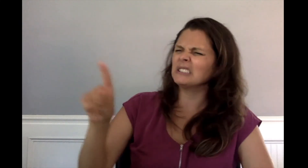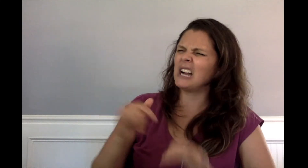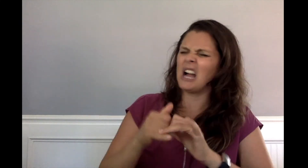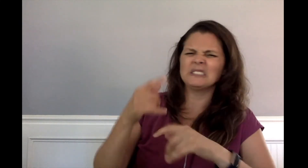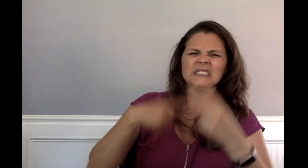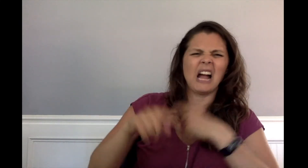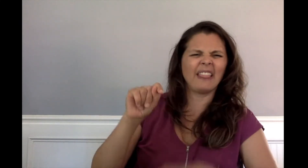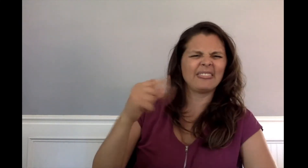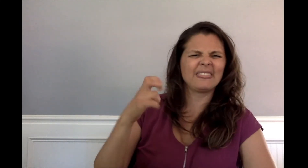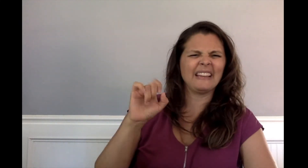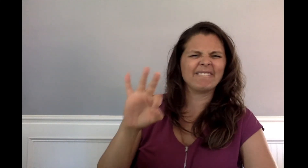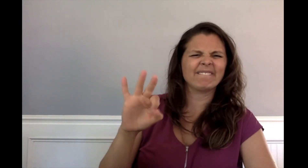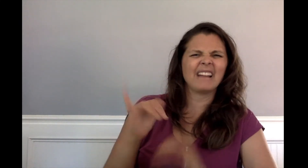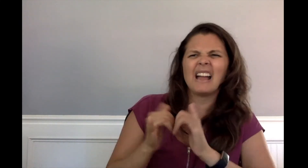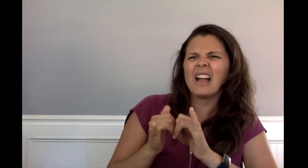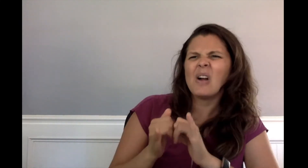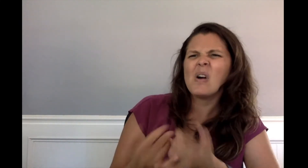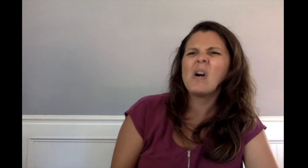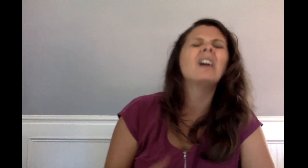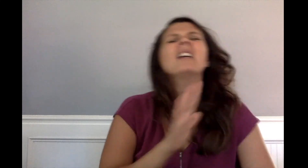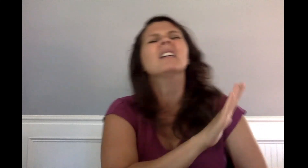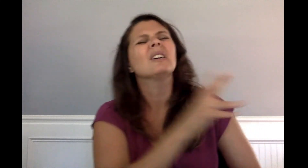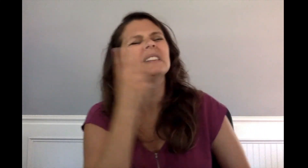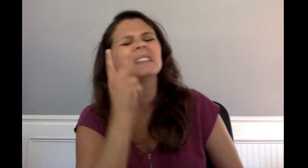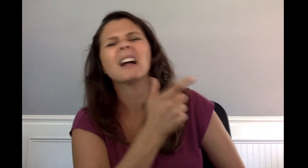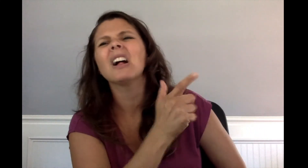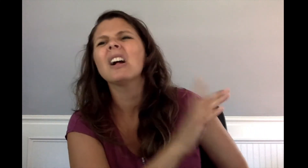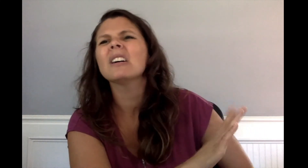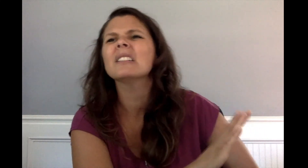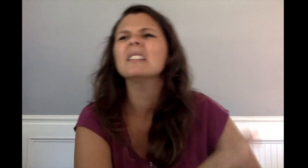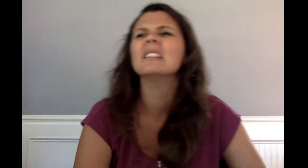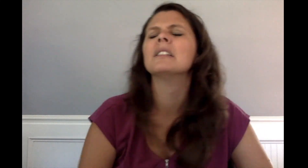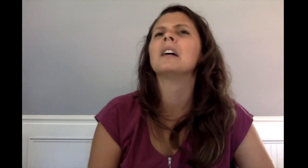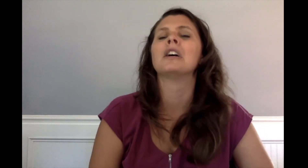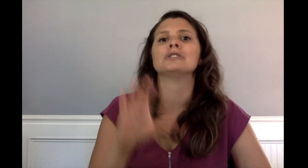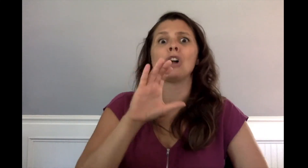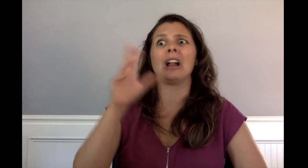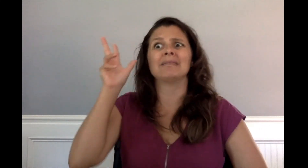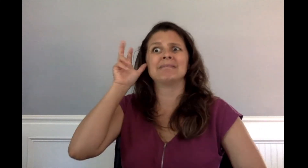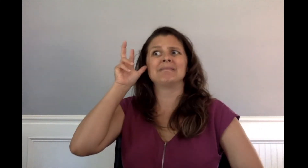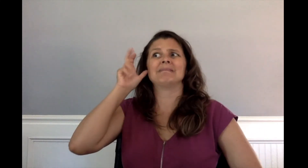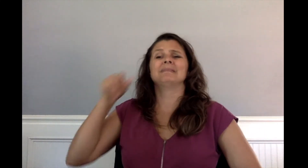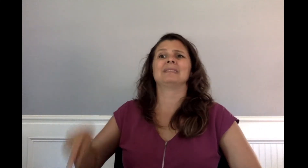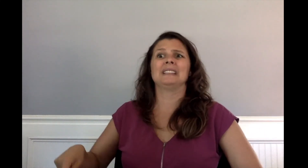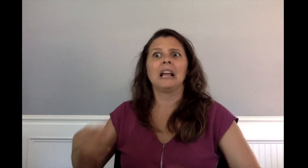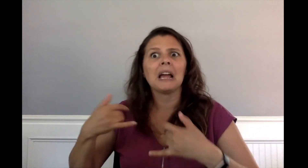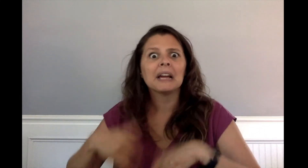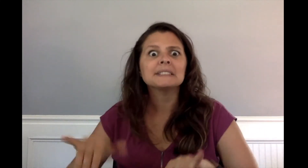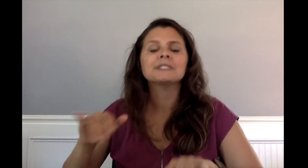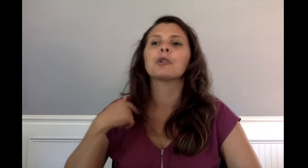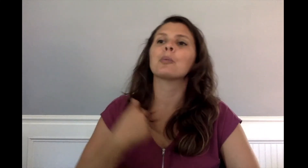"How do you sign thief?" Charlie asked. "You'll see!" Grandpa's words echoed in Charlie's ears,